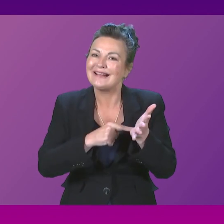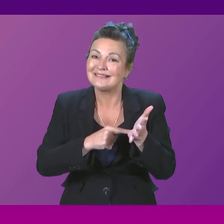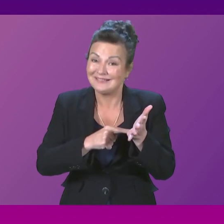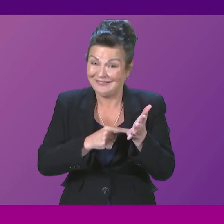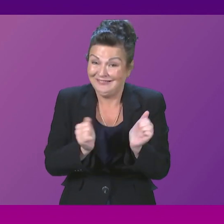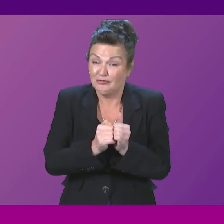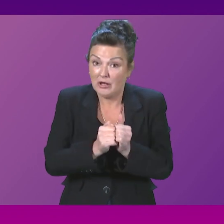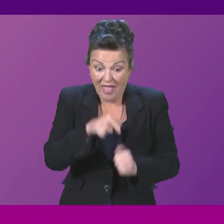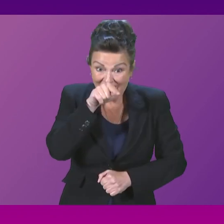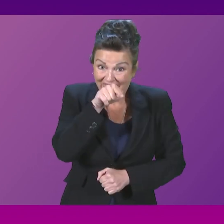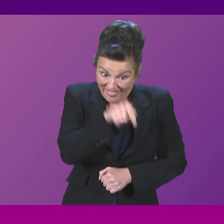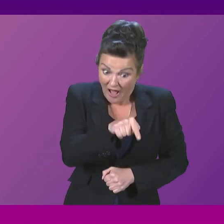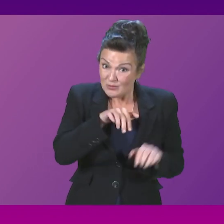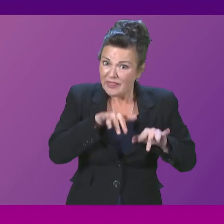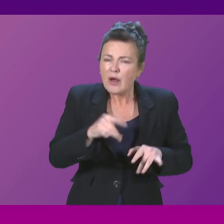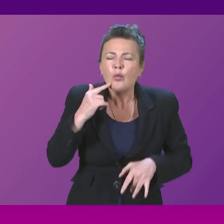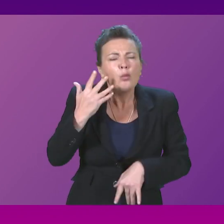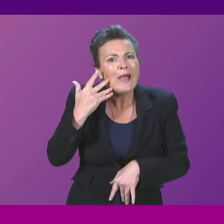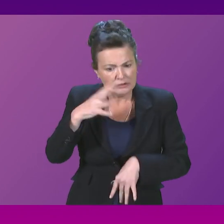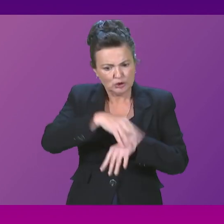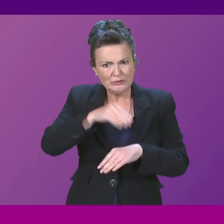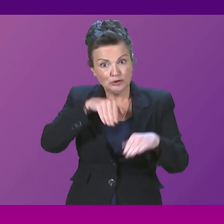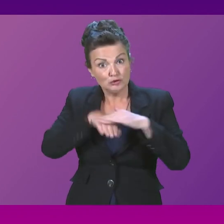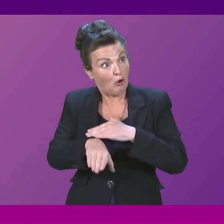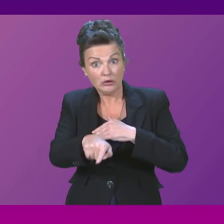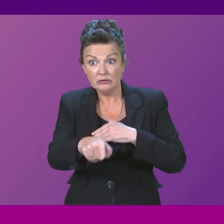when Sweden joined the European Union 27 years ago.